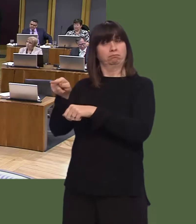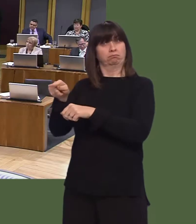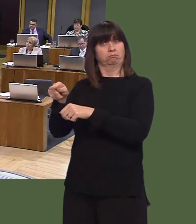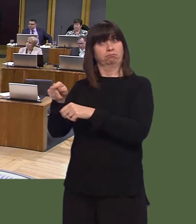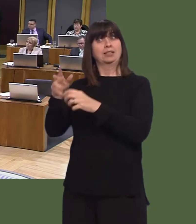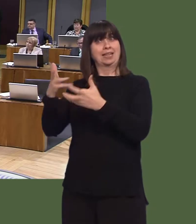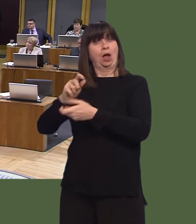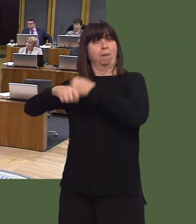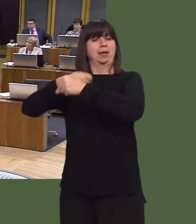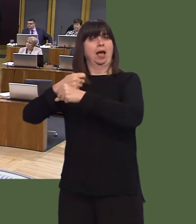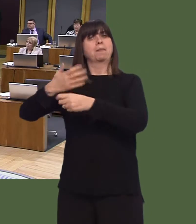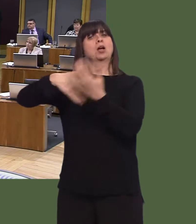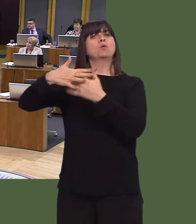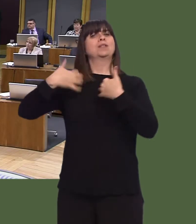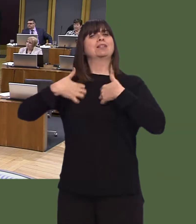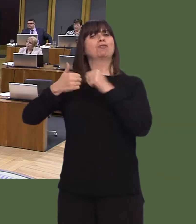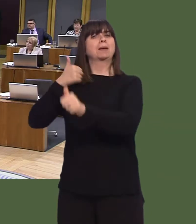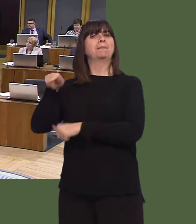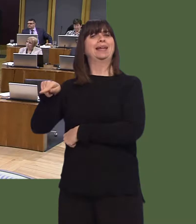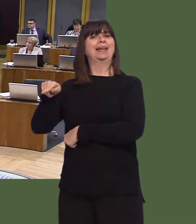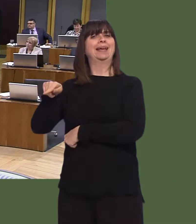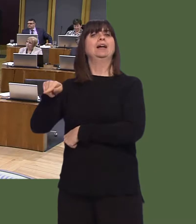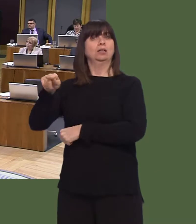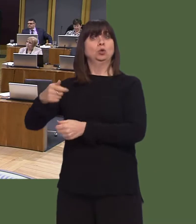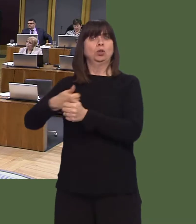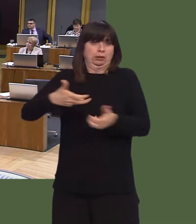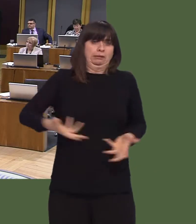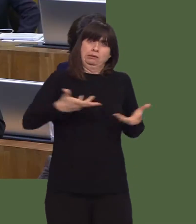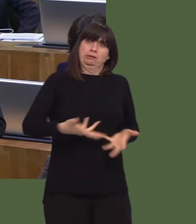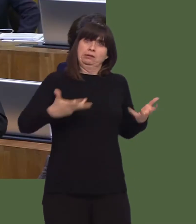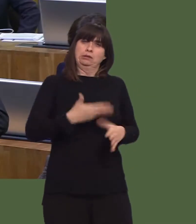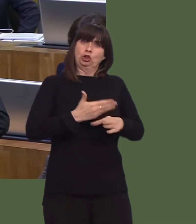company to develop a diaspora for Wales to support jobs and growth.